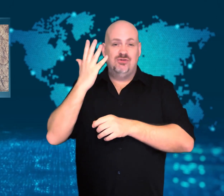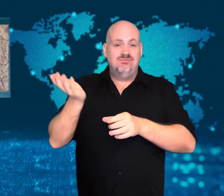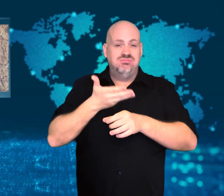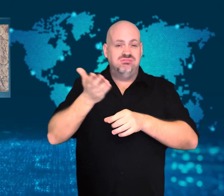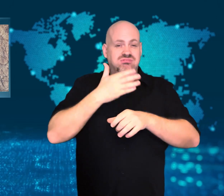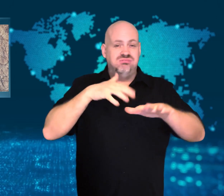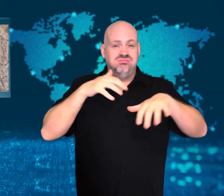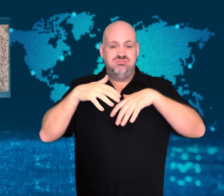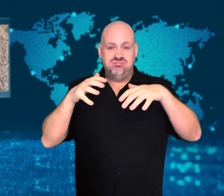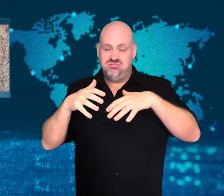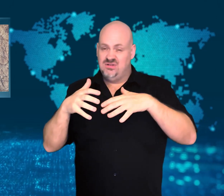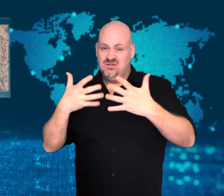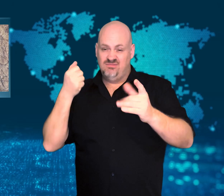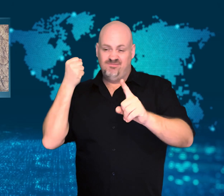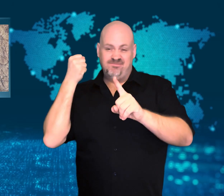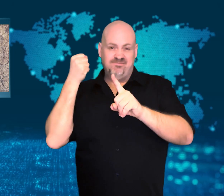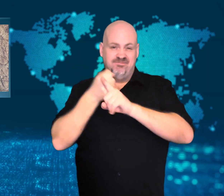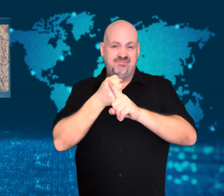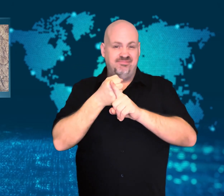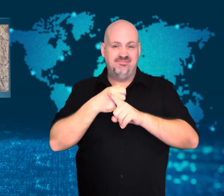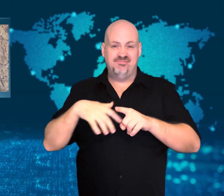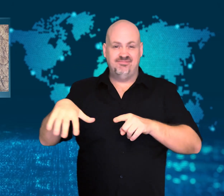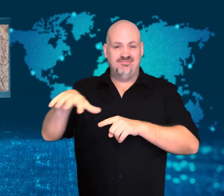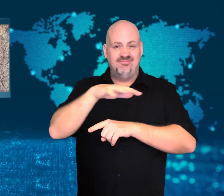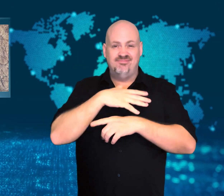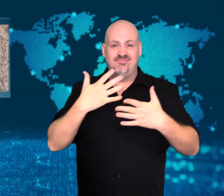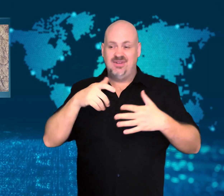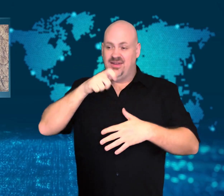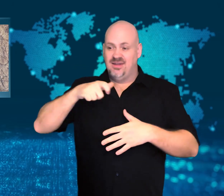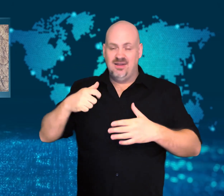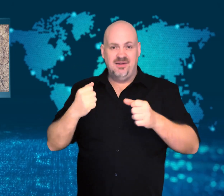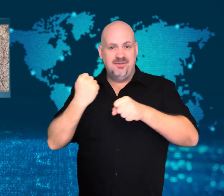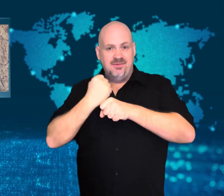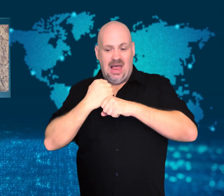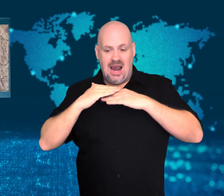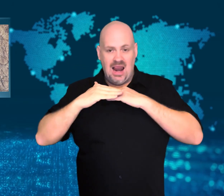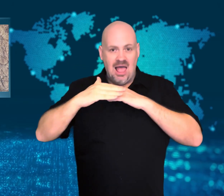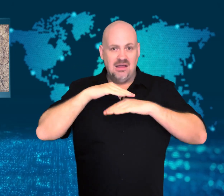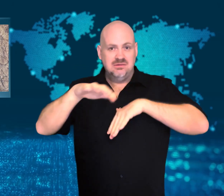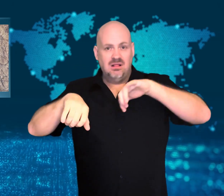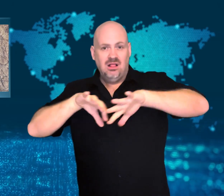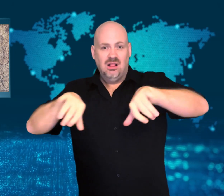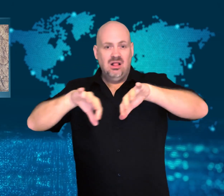Fire has damaged the rainforest as well.